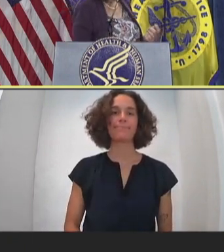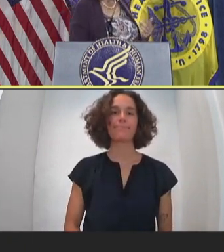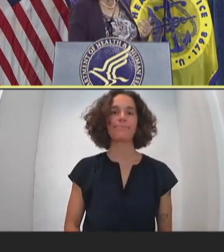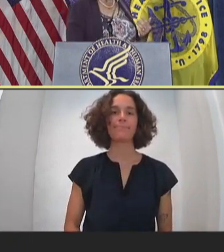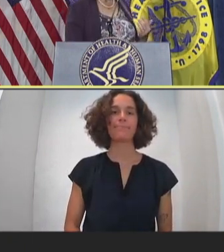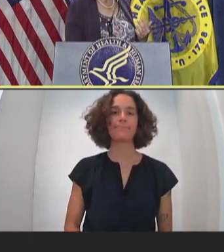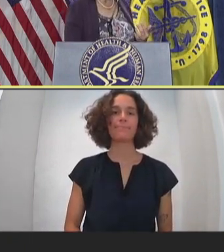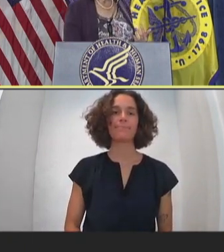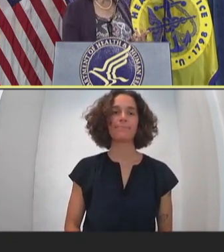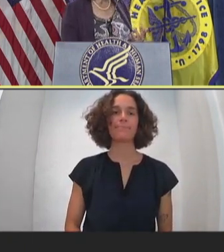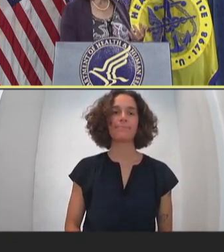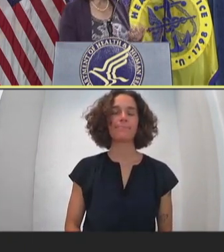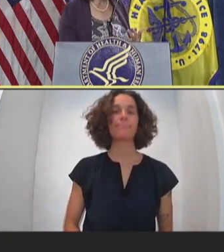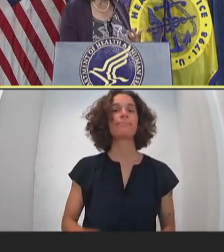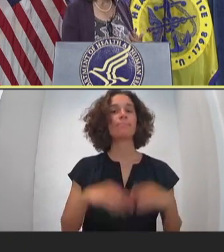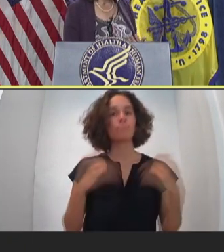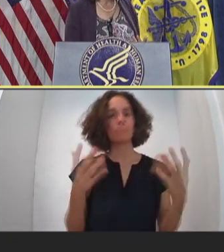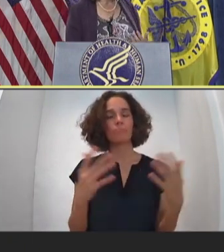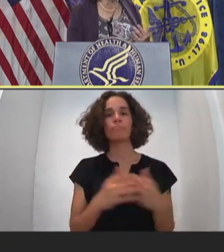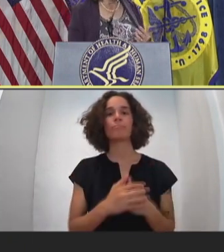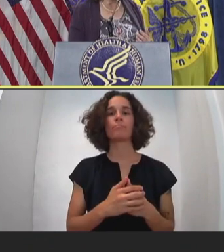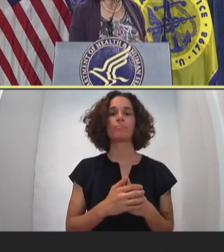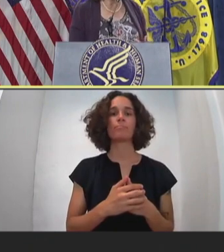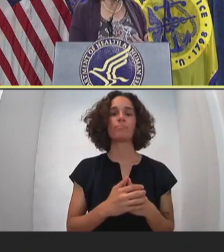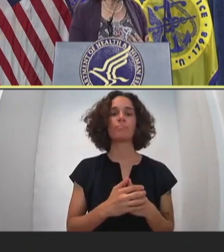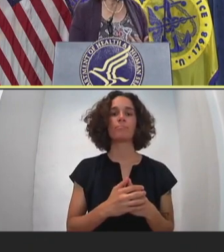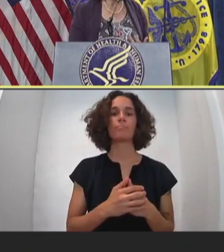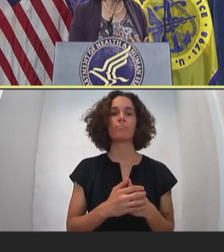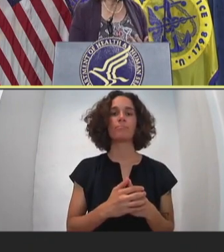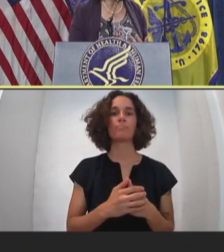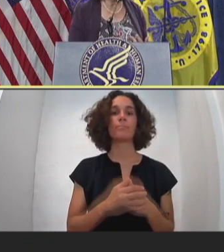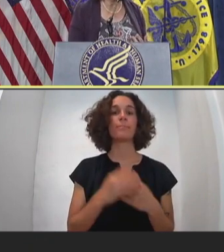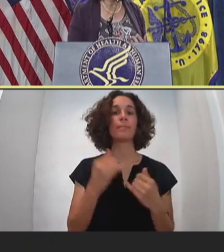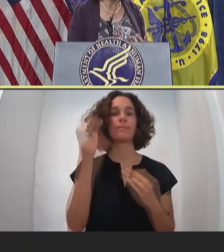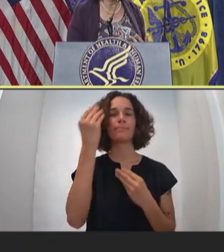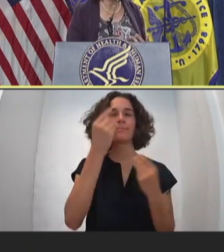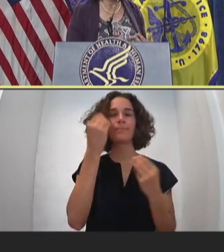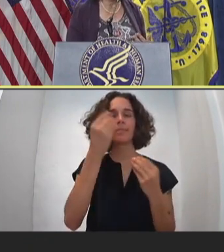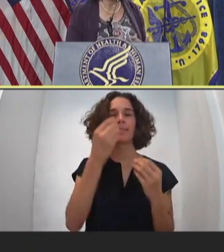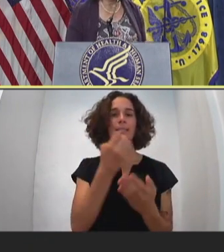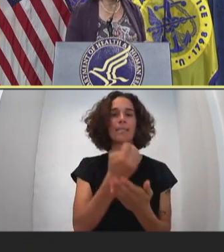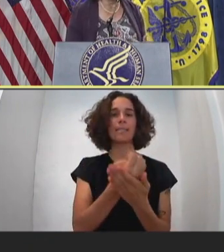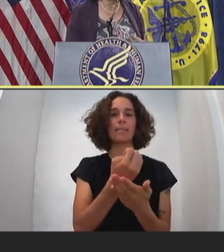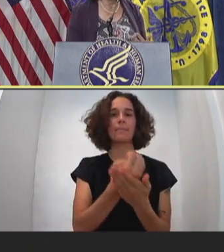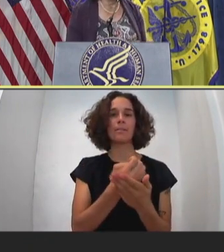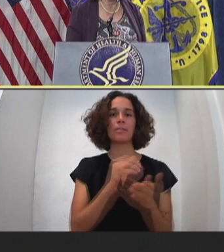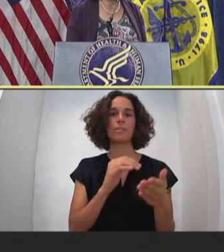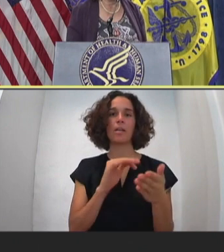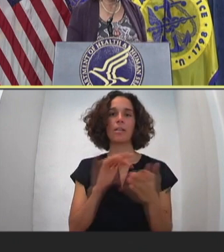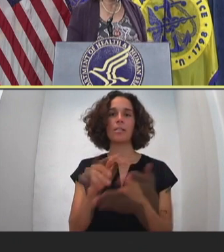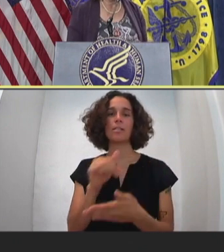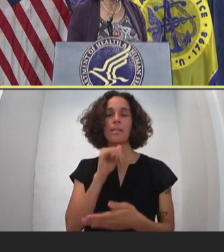And then thinking about economic studies. Now it's not just about the economics.